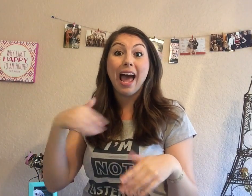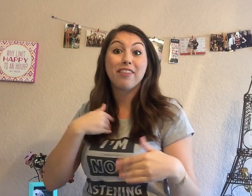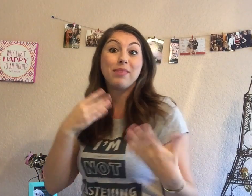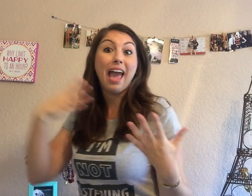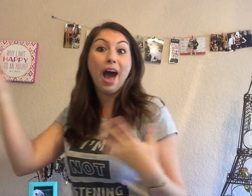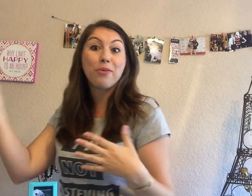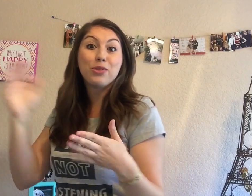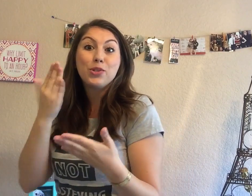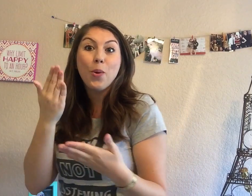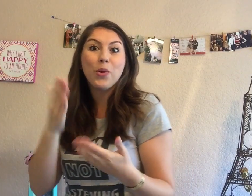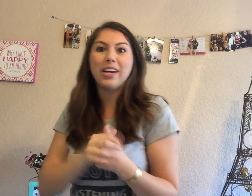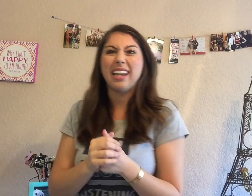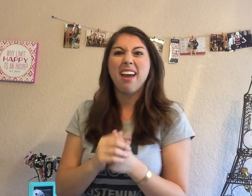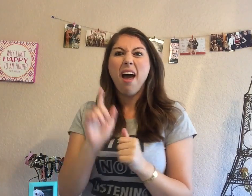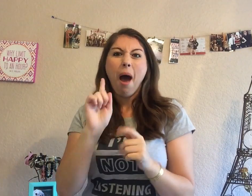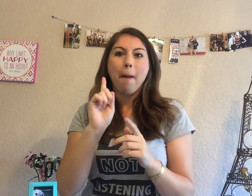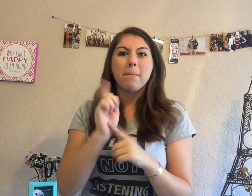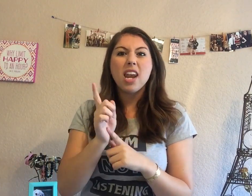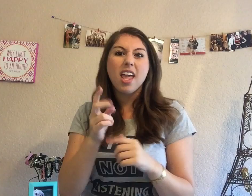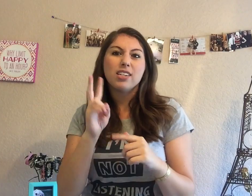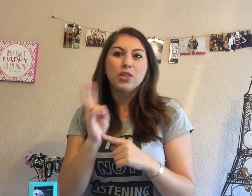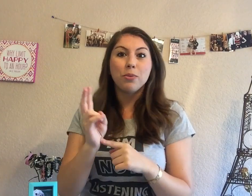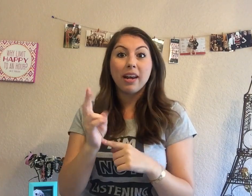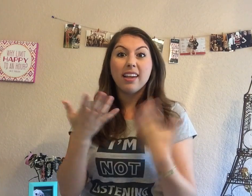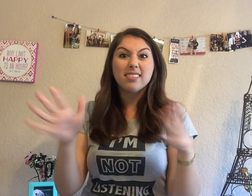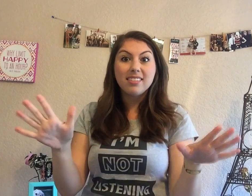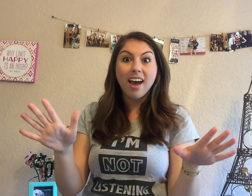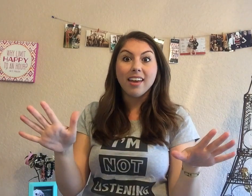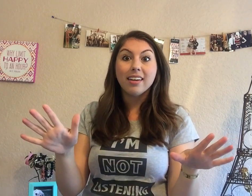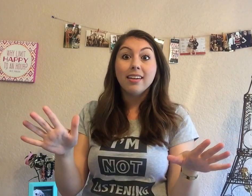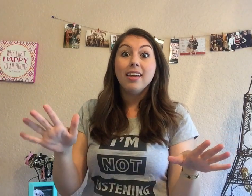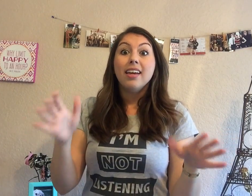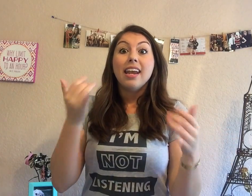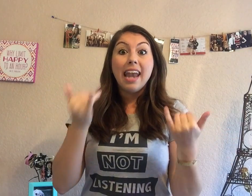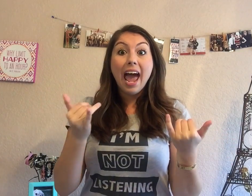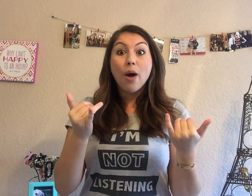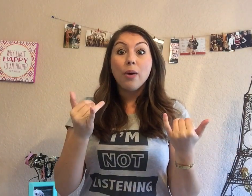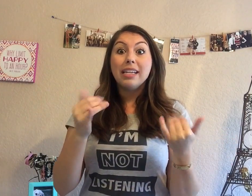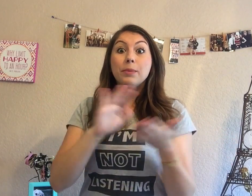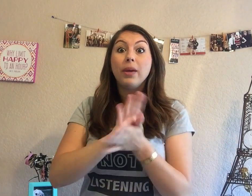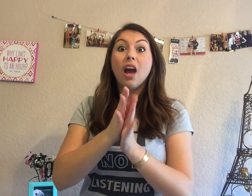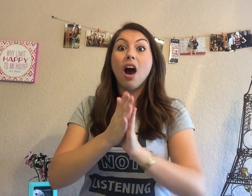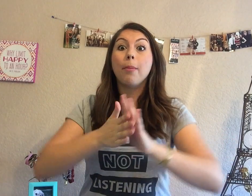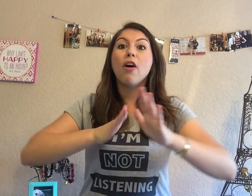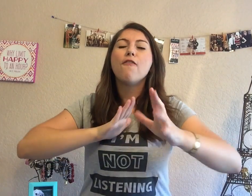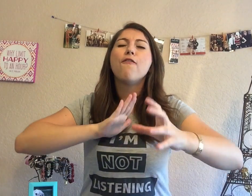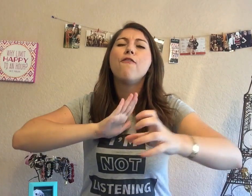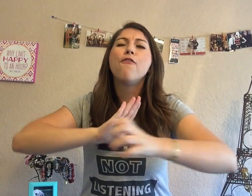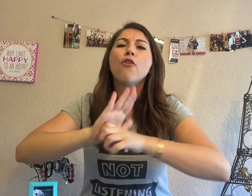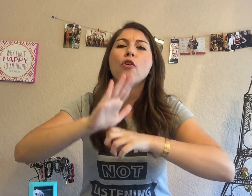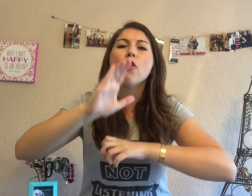have me out the door in a minute or two minutes done, now it's become a full